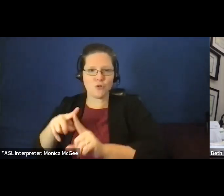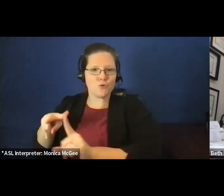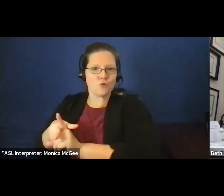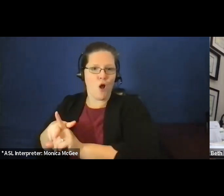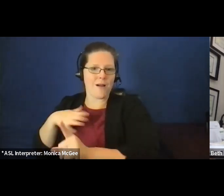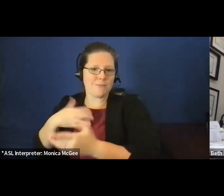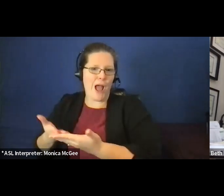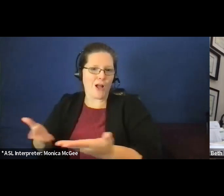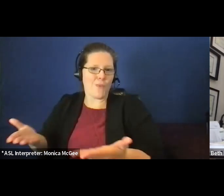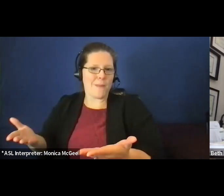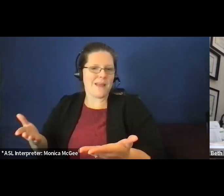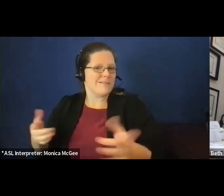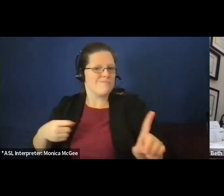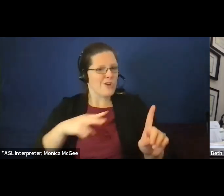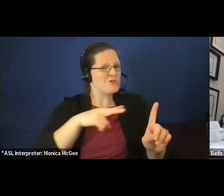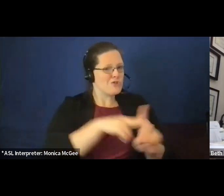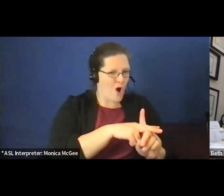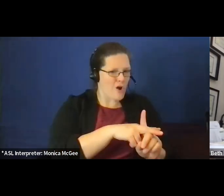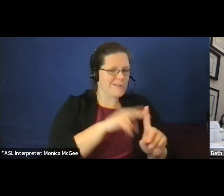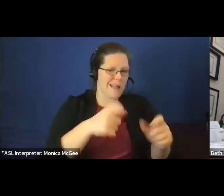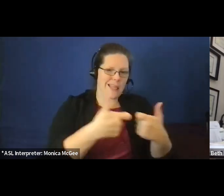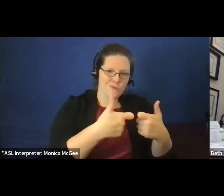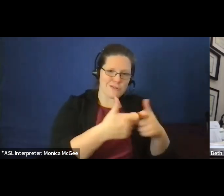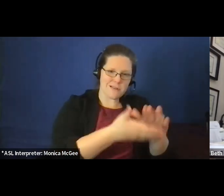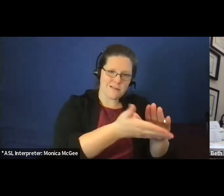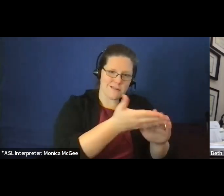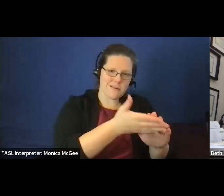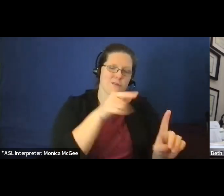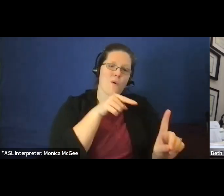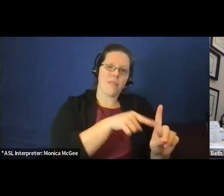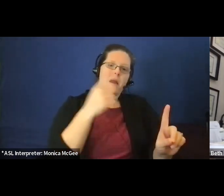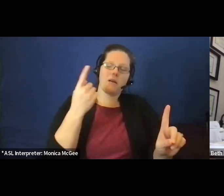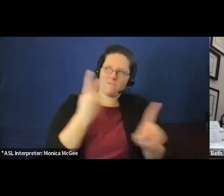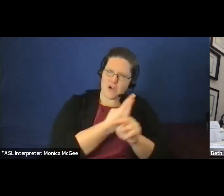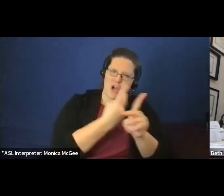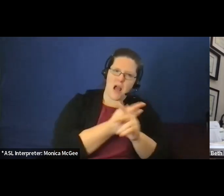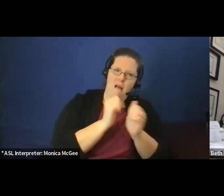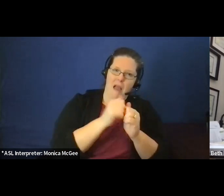which would allow people not to have to go into a shelter just because they're